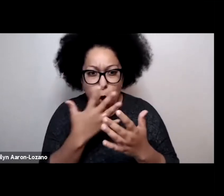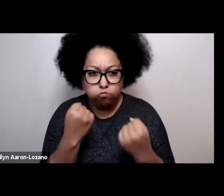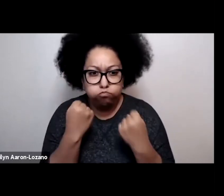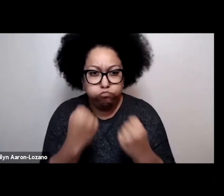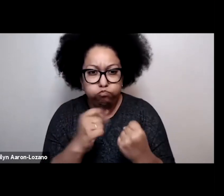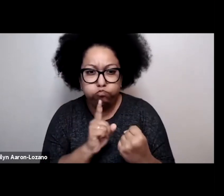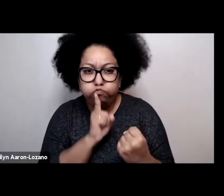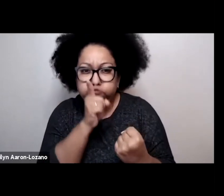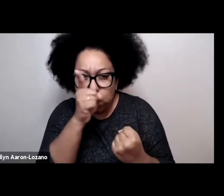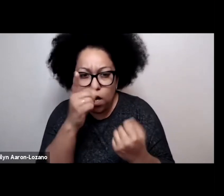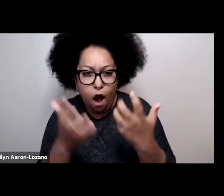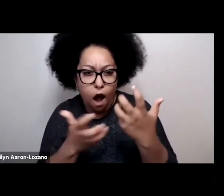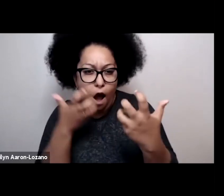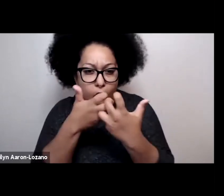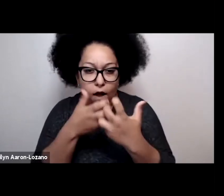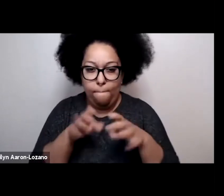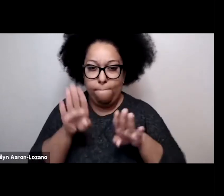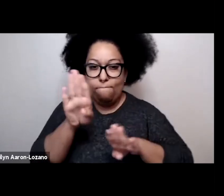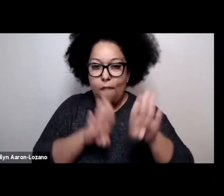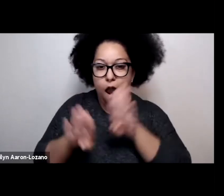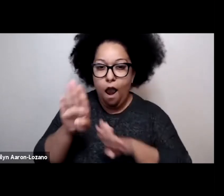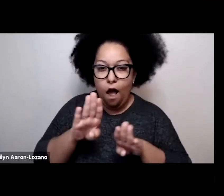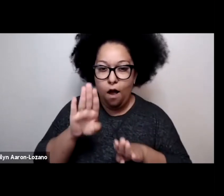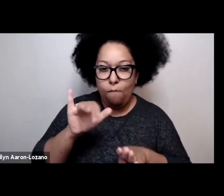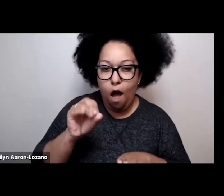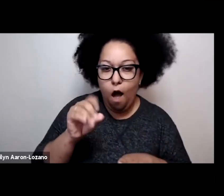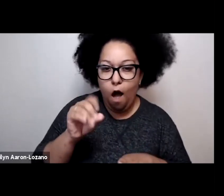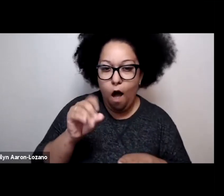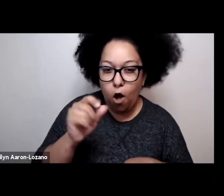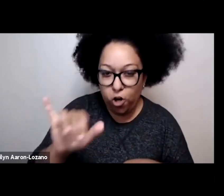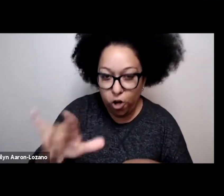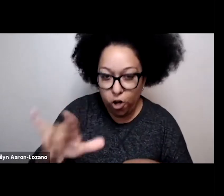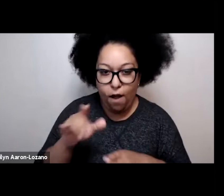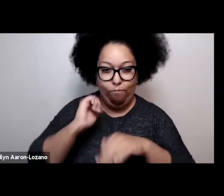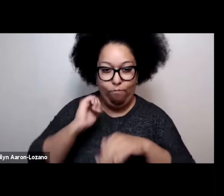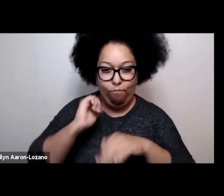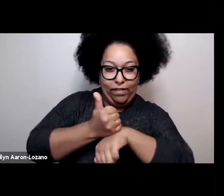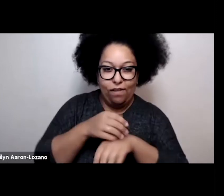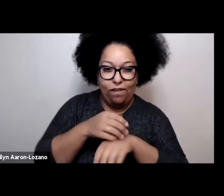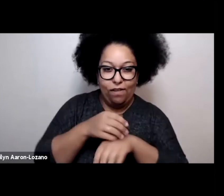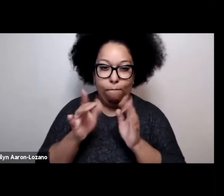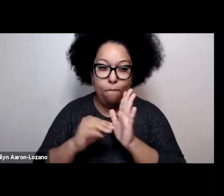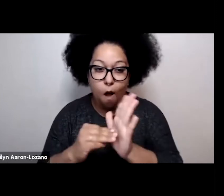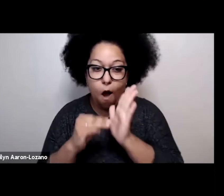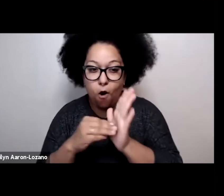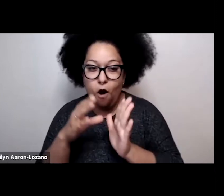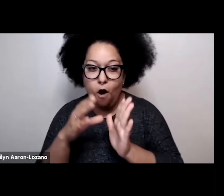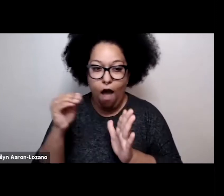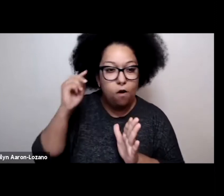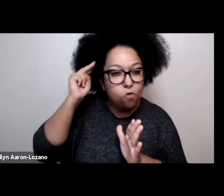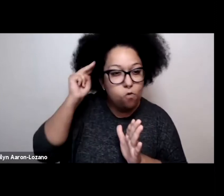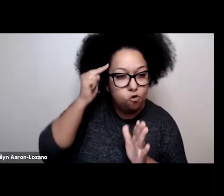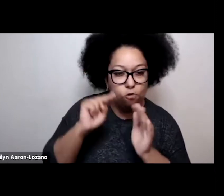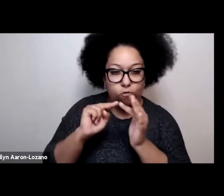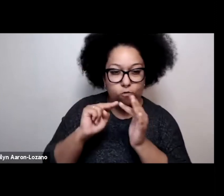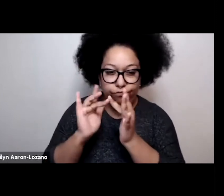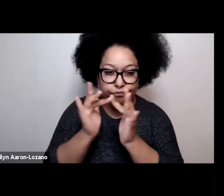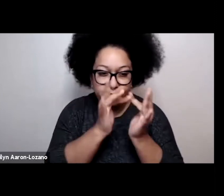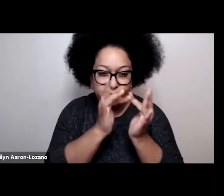embody biologically based models of neural networks and neural systems